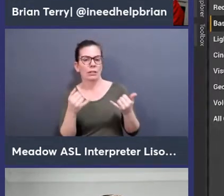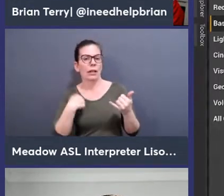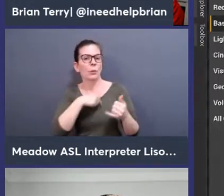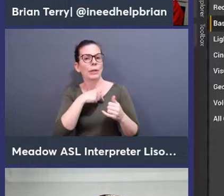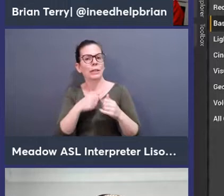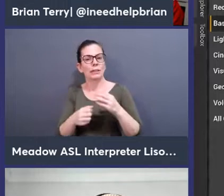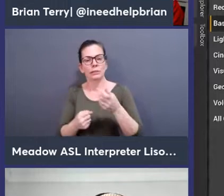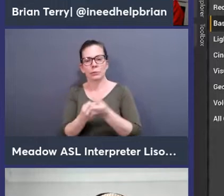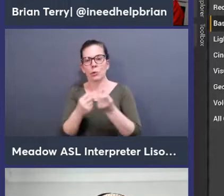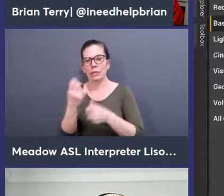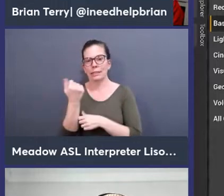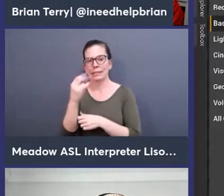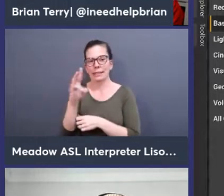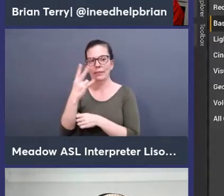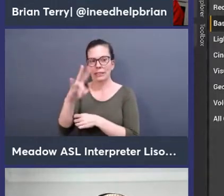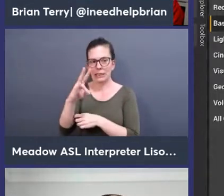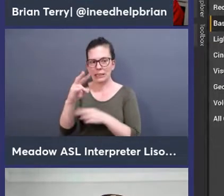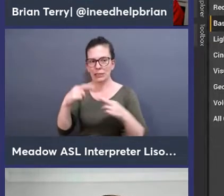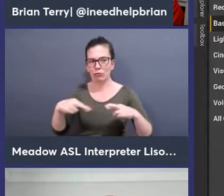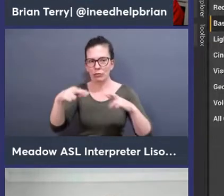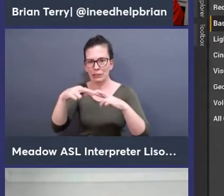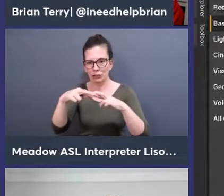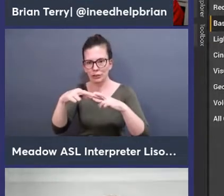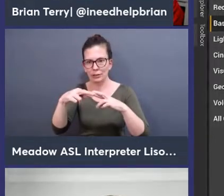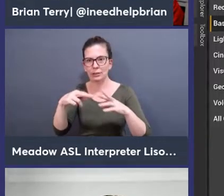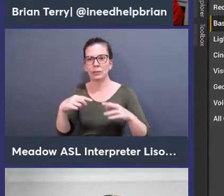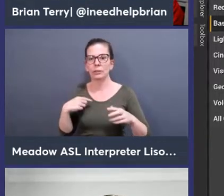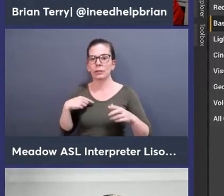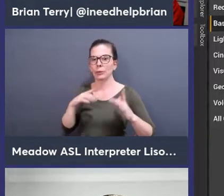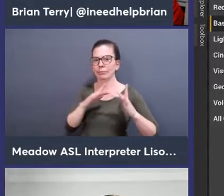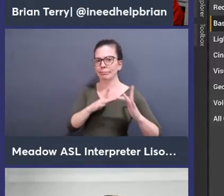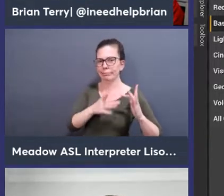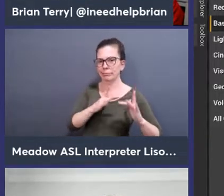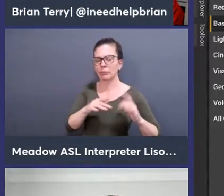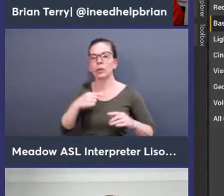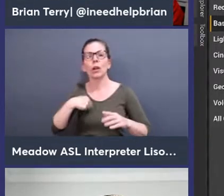We plan to add more regions to this